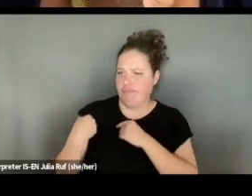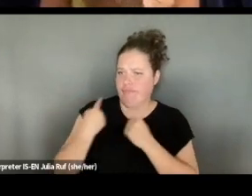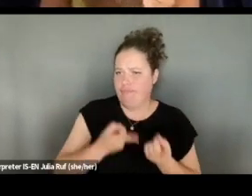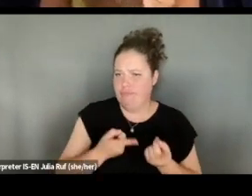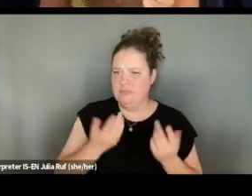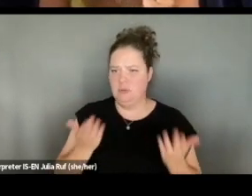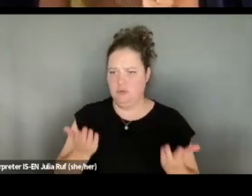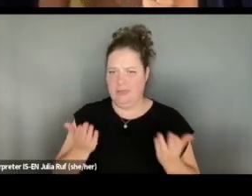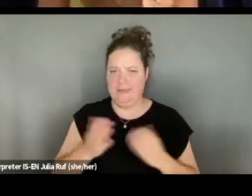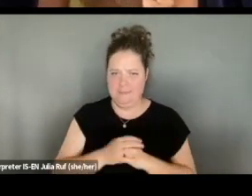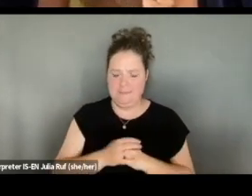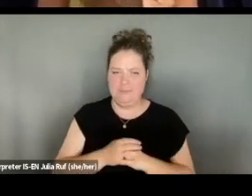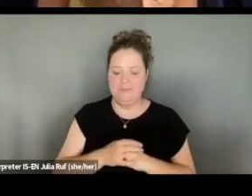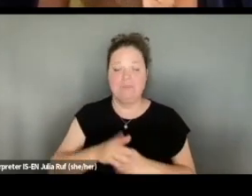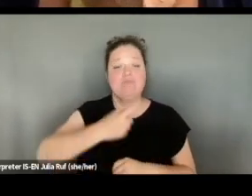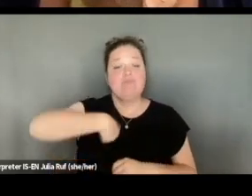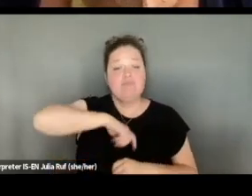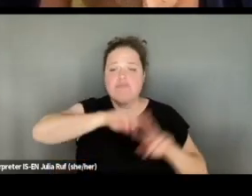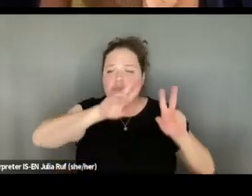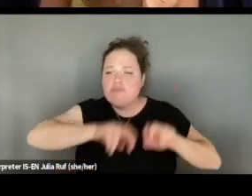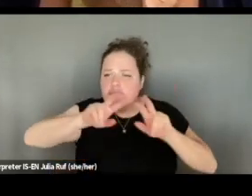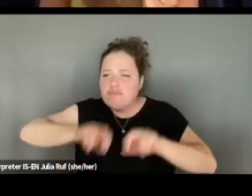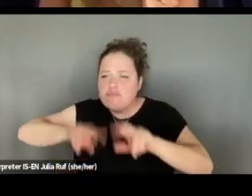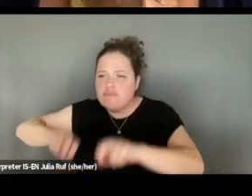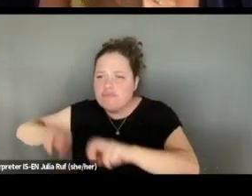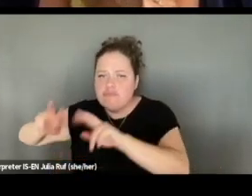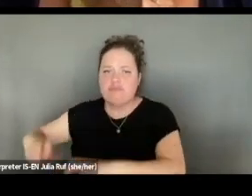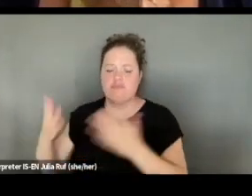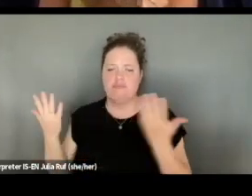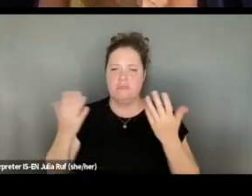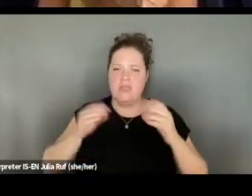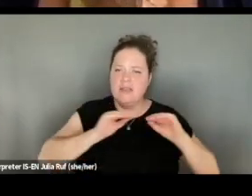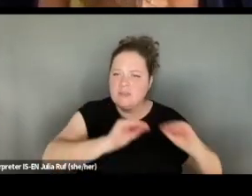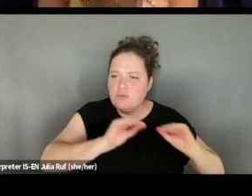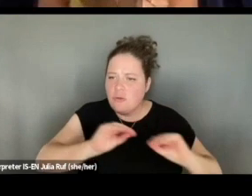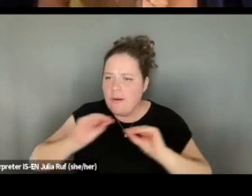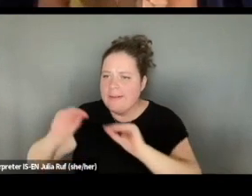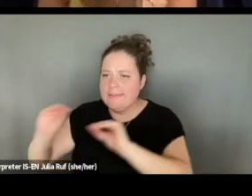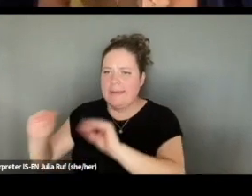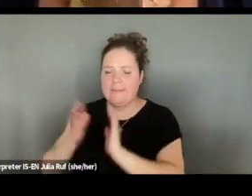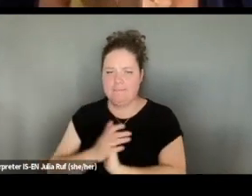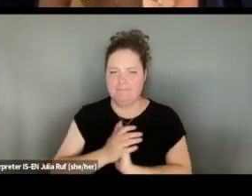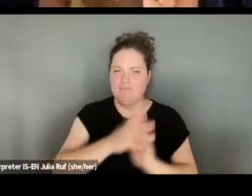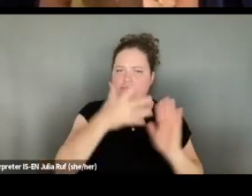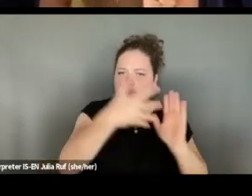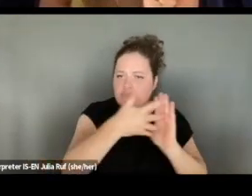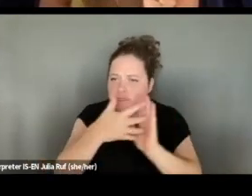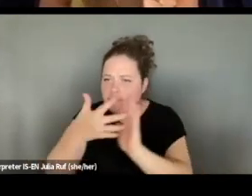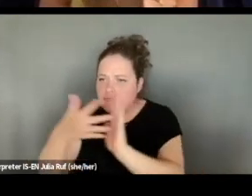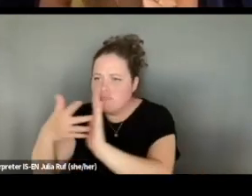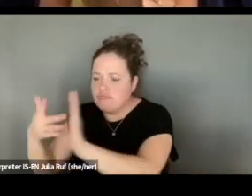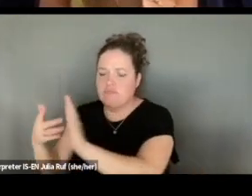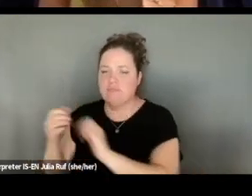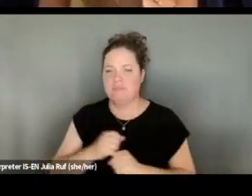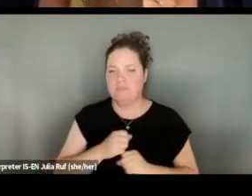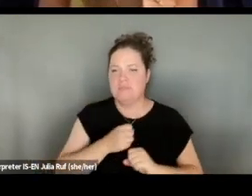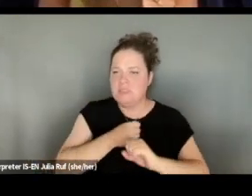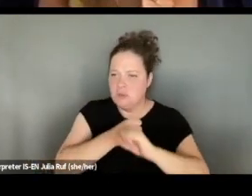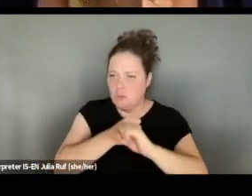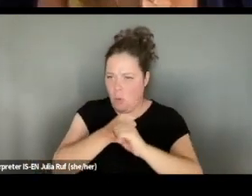audits of digital environments, of course, training, and a lot of support, so consultancy around